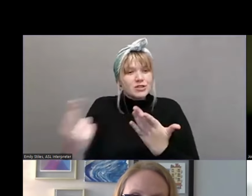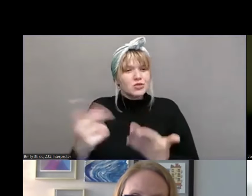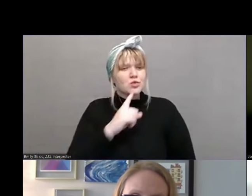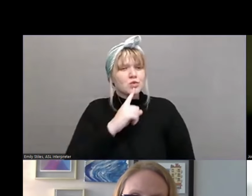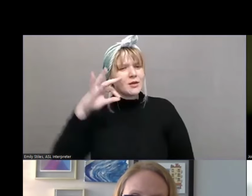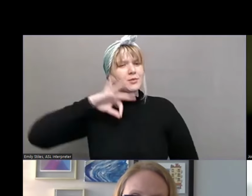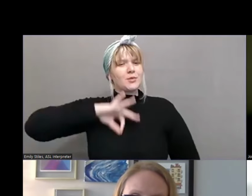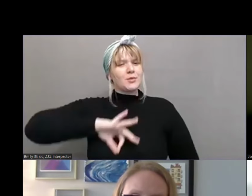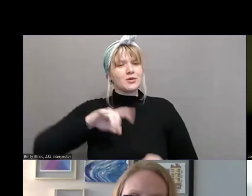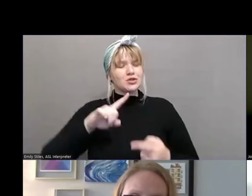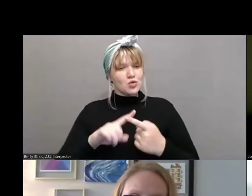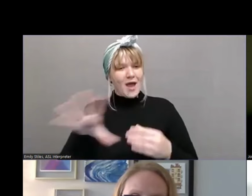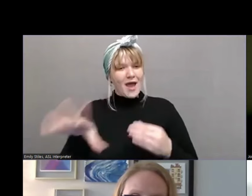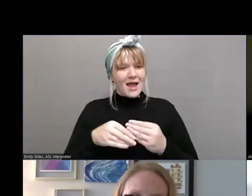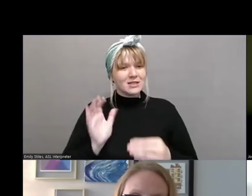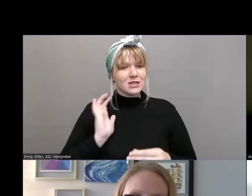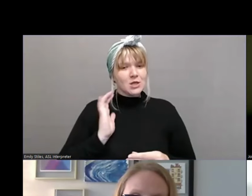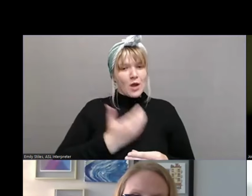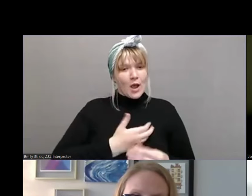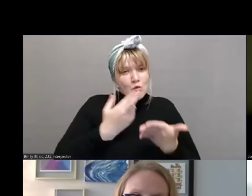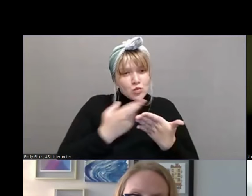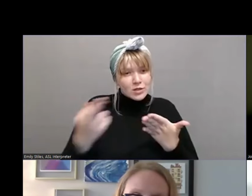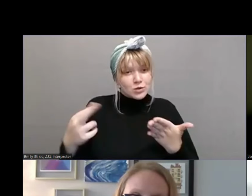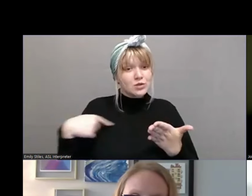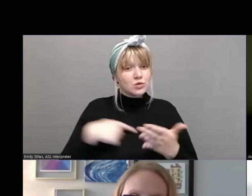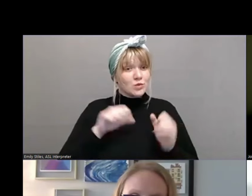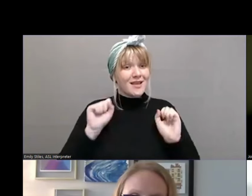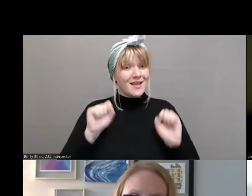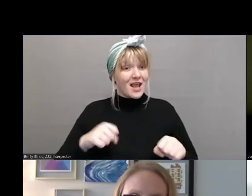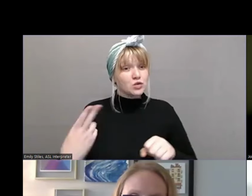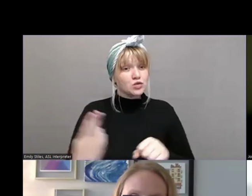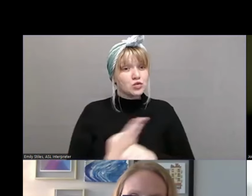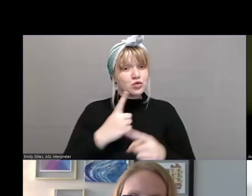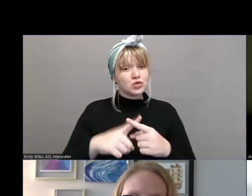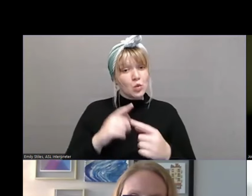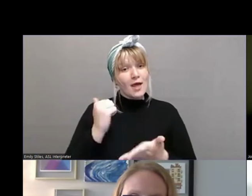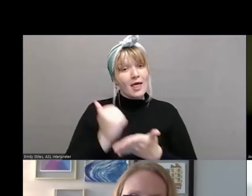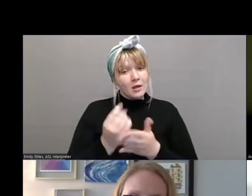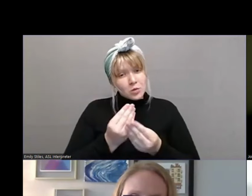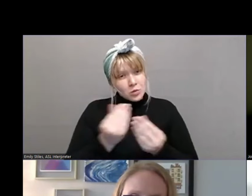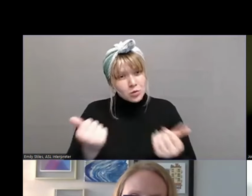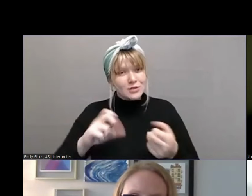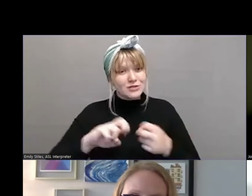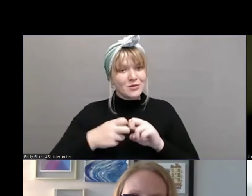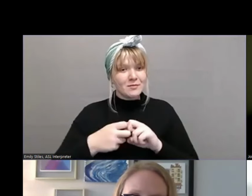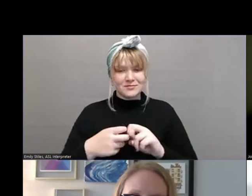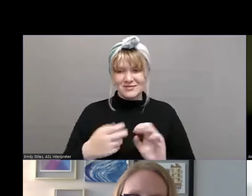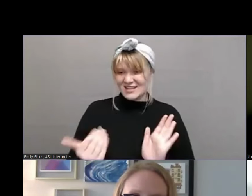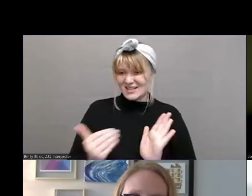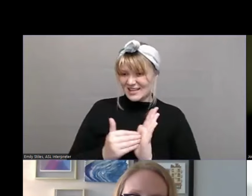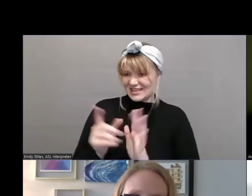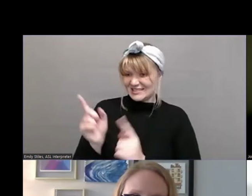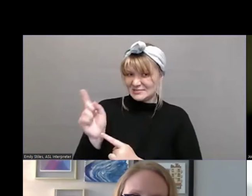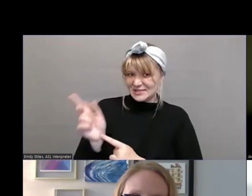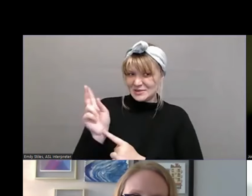that we can do to help address it. I guess I just want to say, we have a few more minutes before we have to start closing.